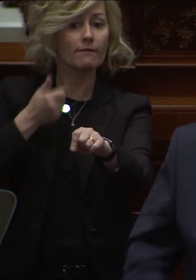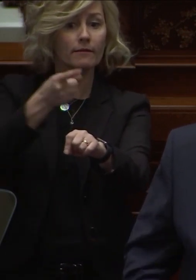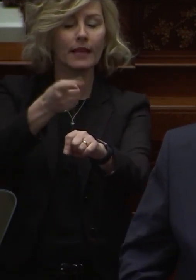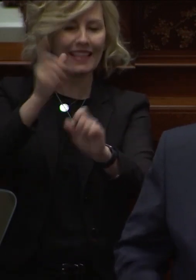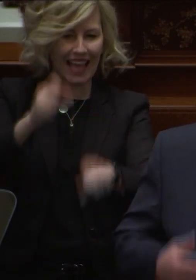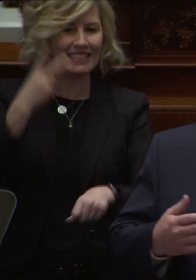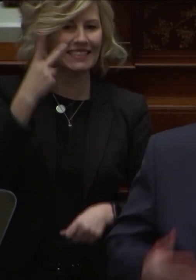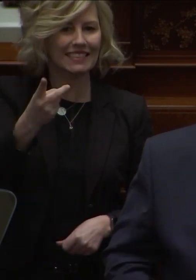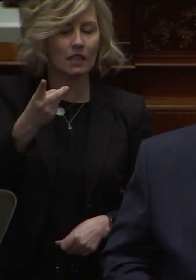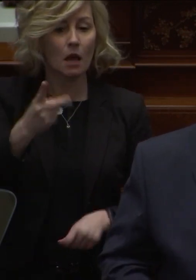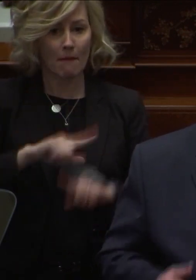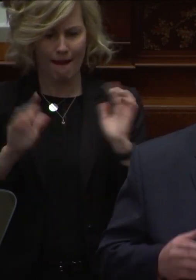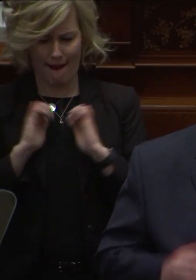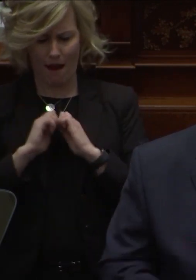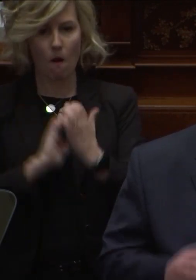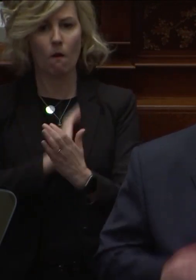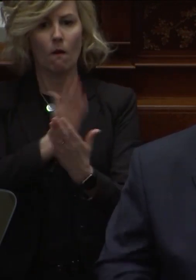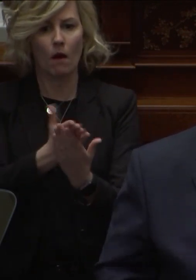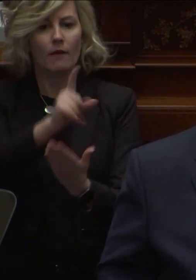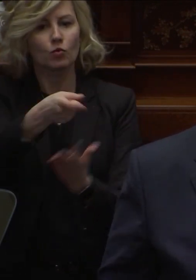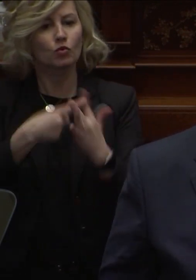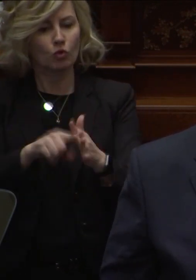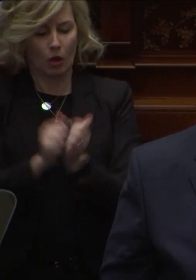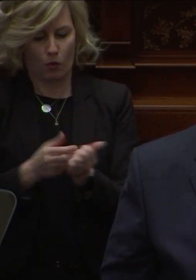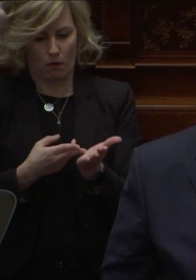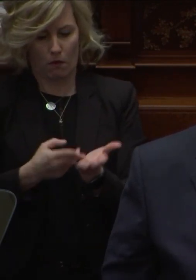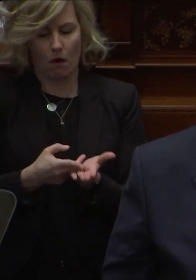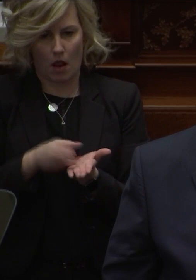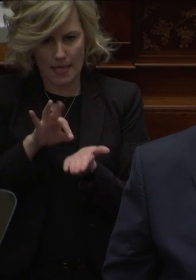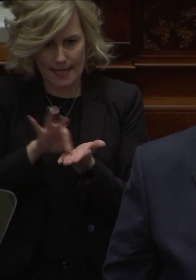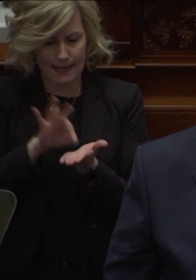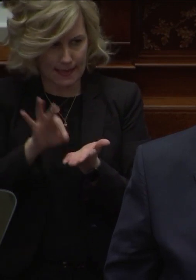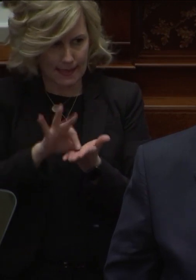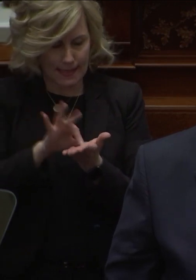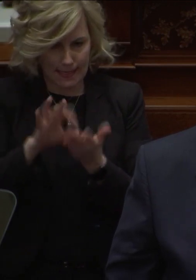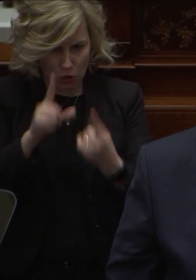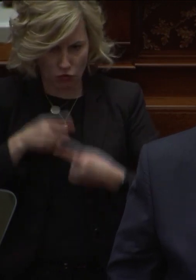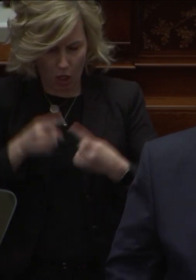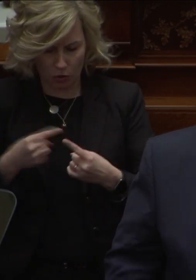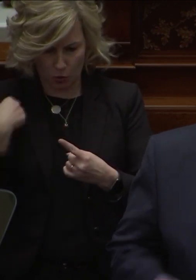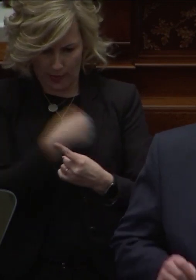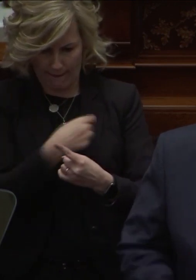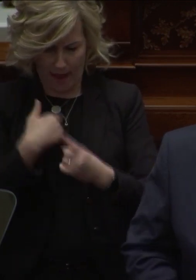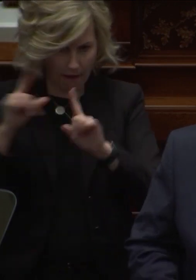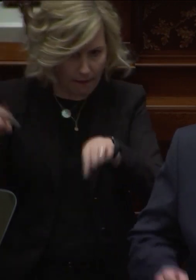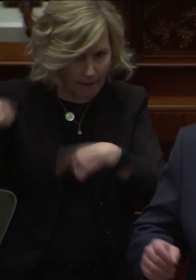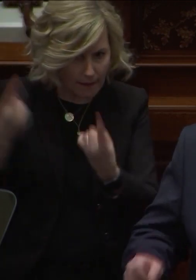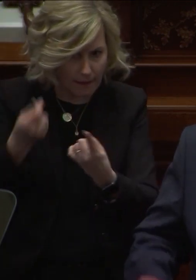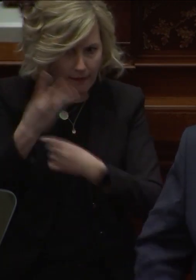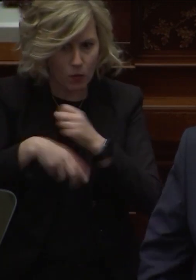OURSELVES AGAIN. THE ROAD TO NORMAL CONDITIONS IS IN SIGHT. HOWEVER, TO GET THERE, WE MUST